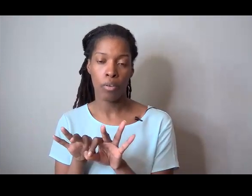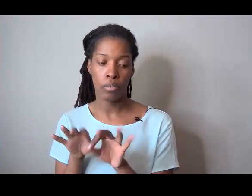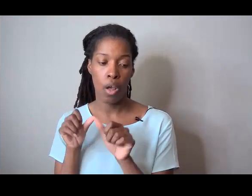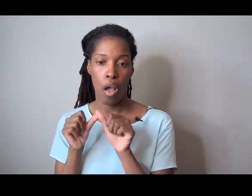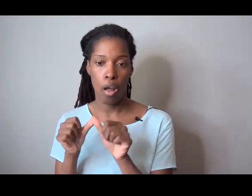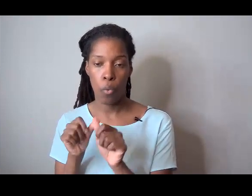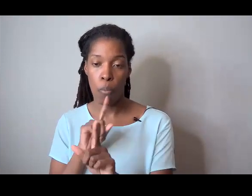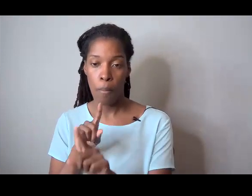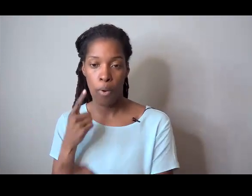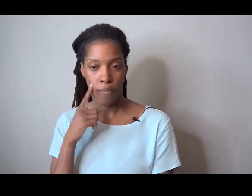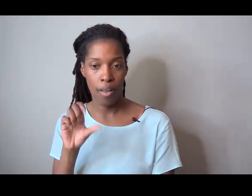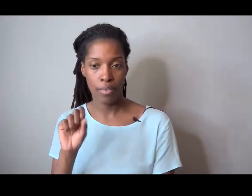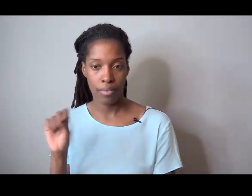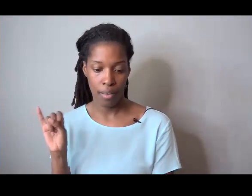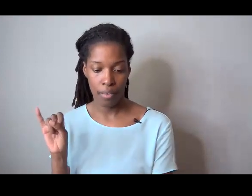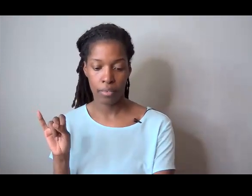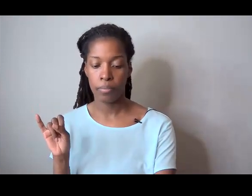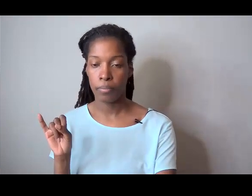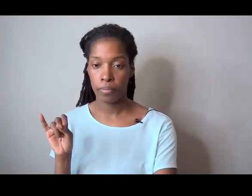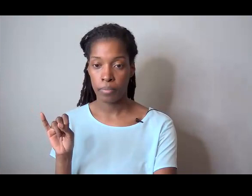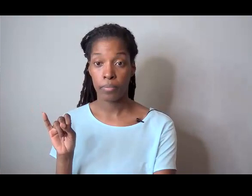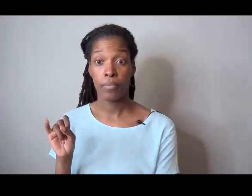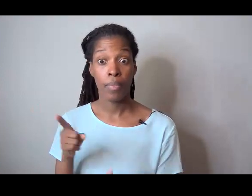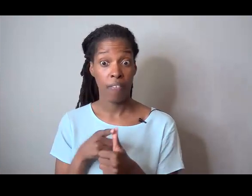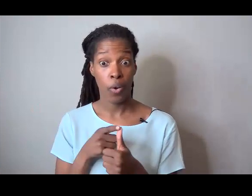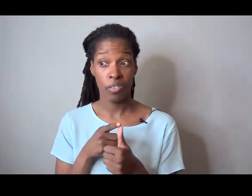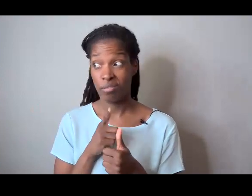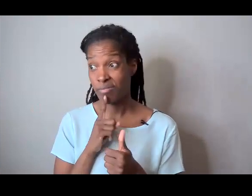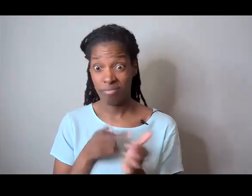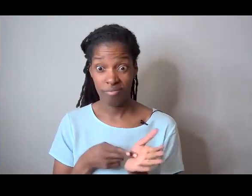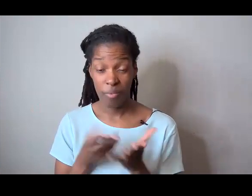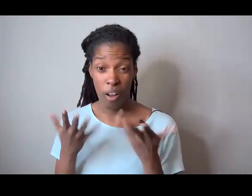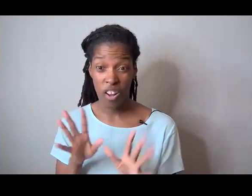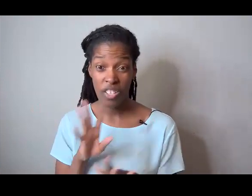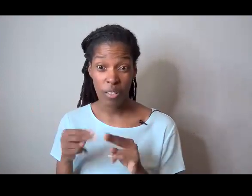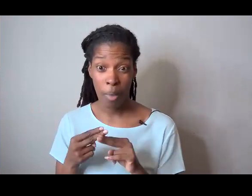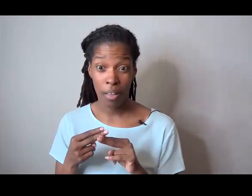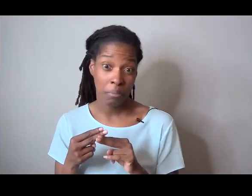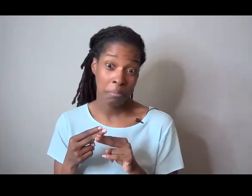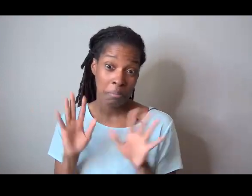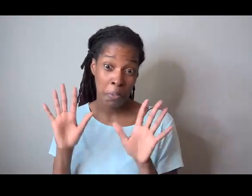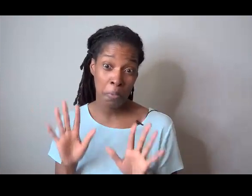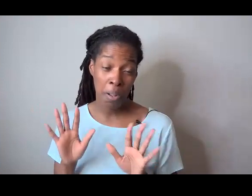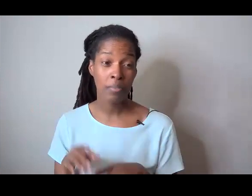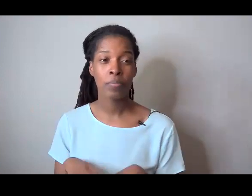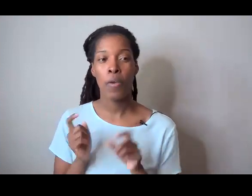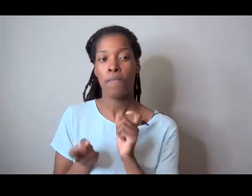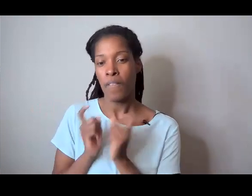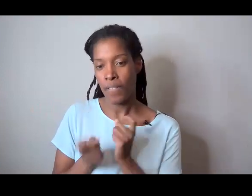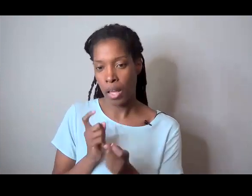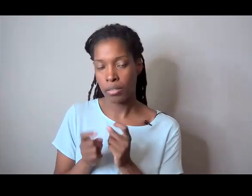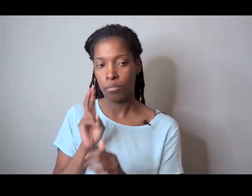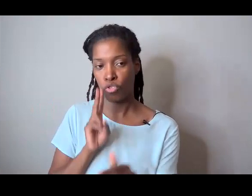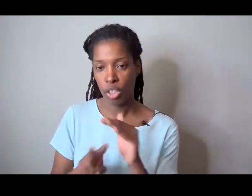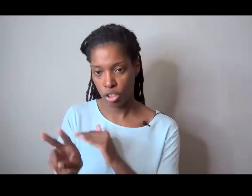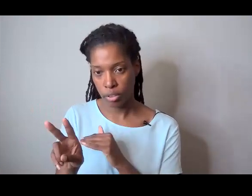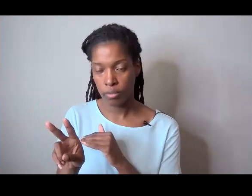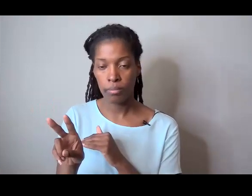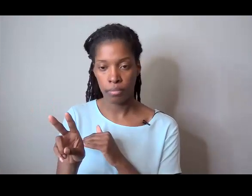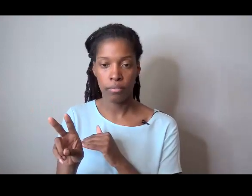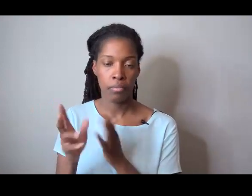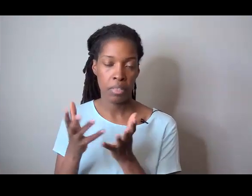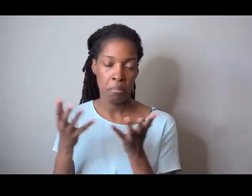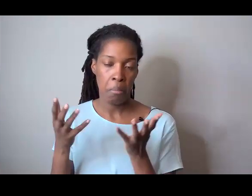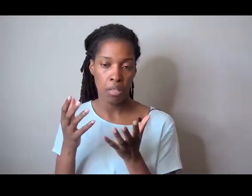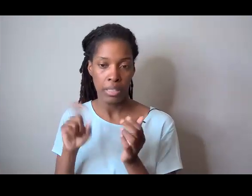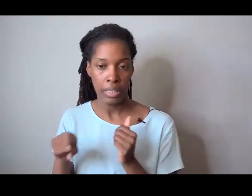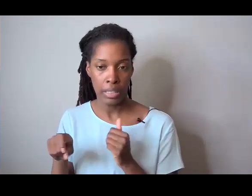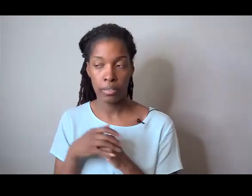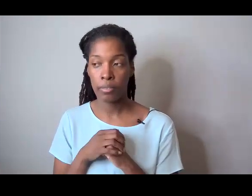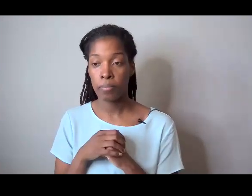The first one we already talked about, come is great and that is revising projected.